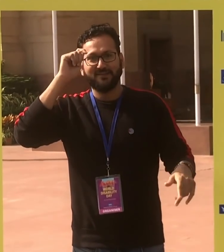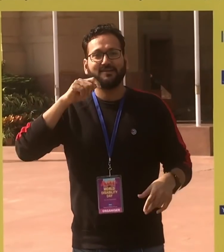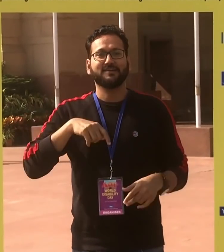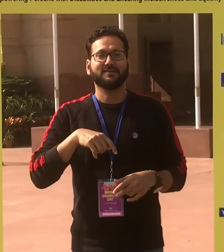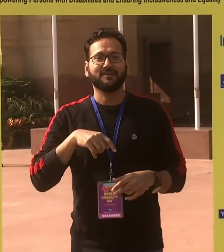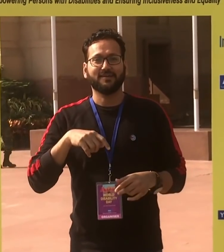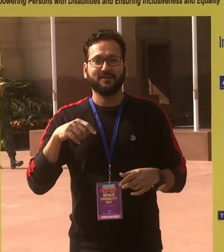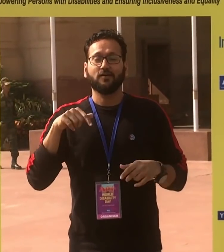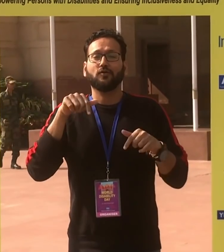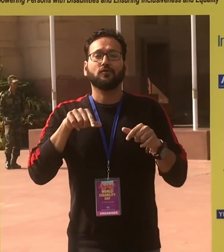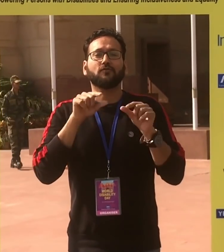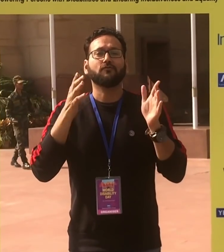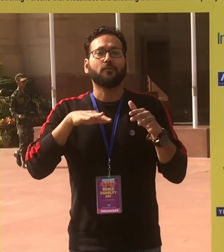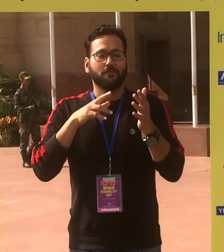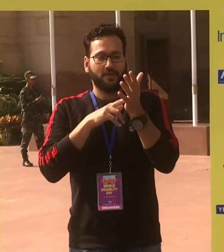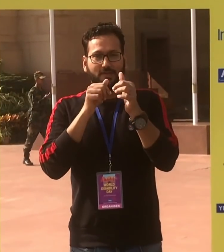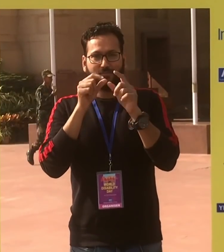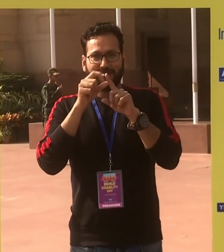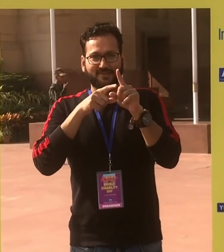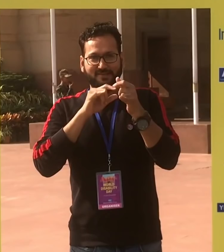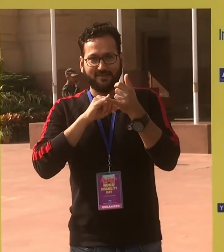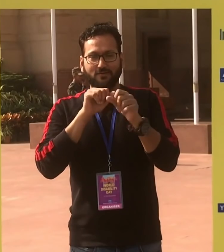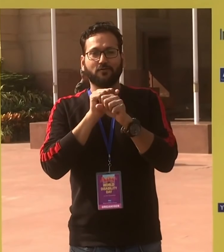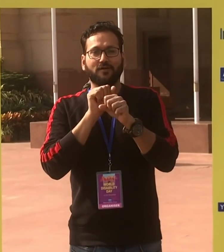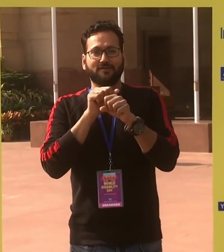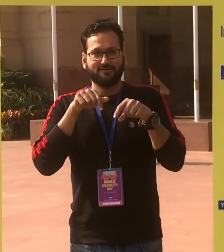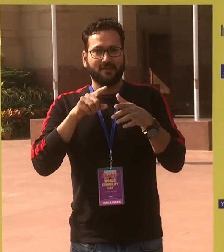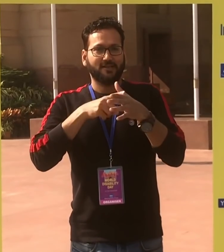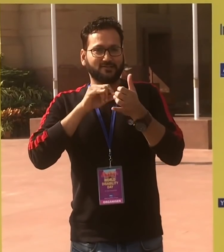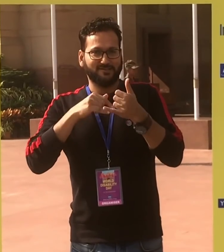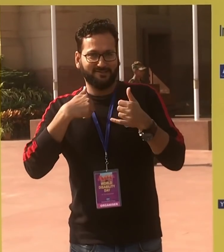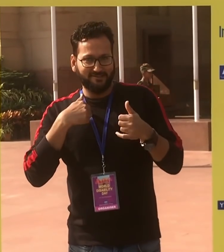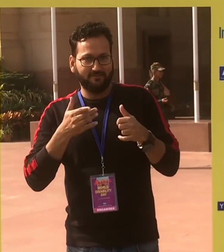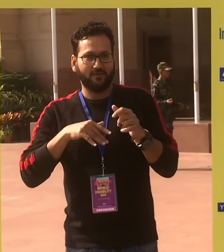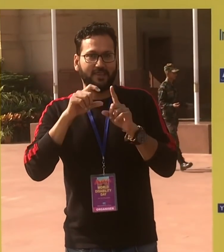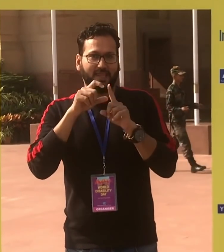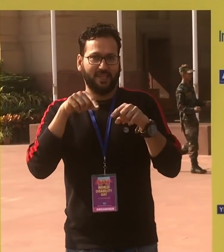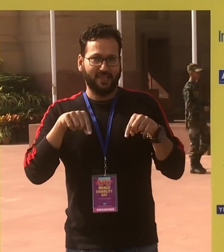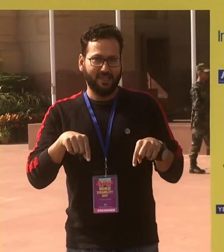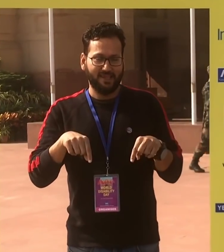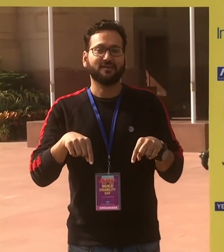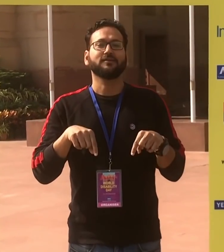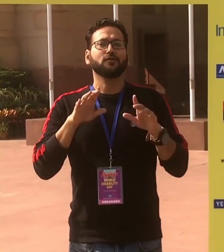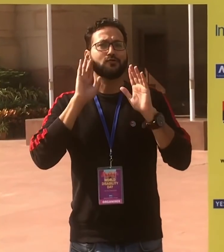I am working in NADYS as Joint Secretary. I am here at New Delhi.